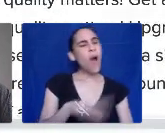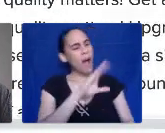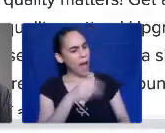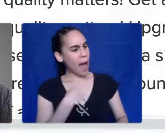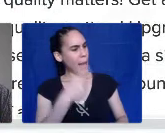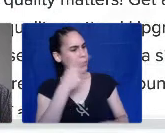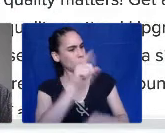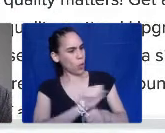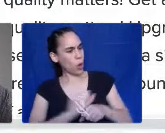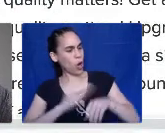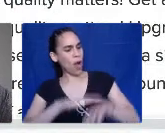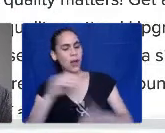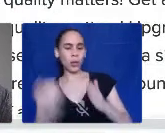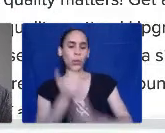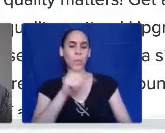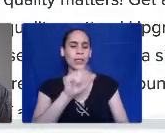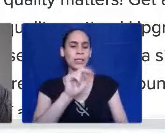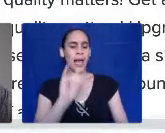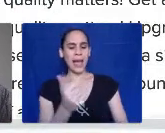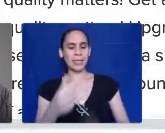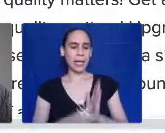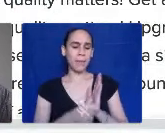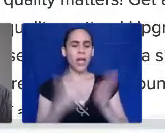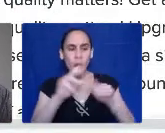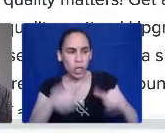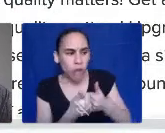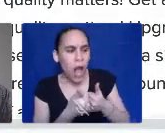what are your challenges you're facing on that what is successful like the next 30 to 60 days